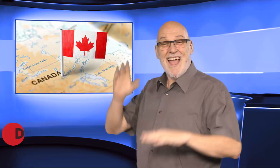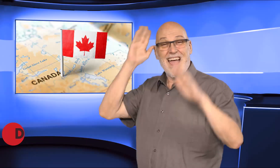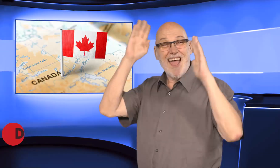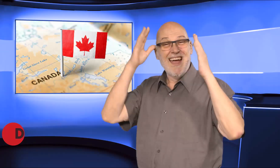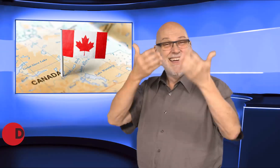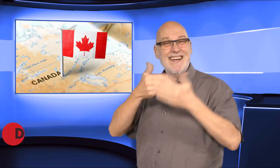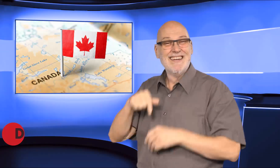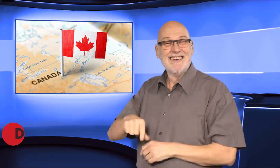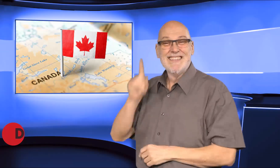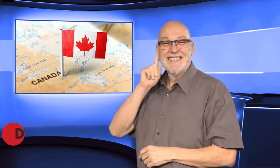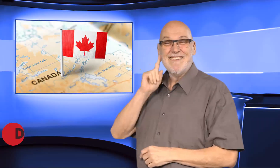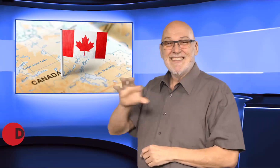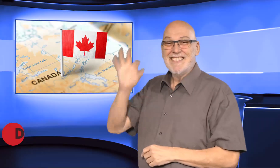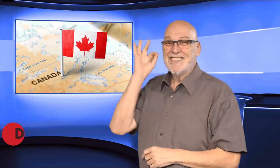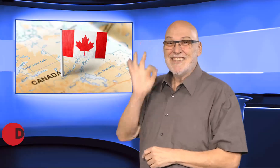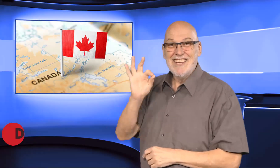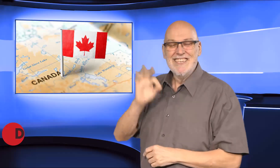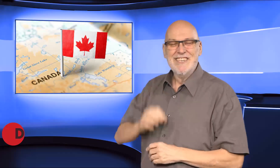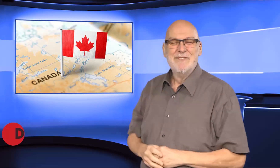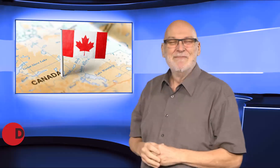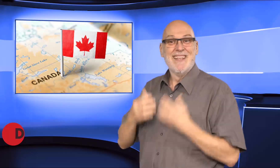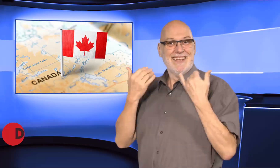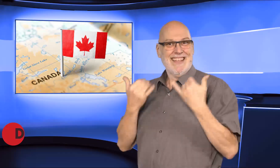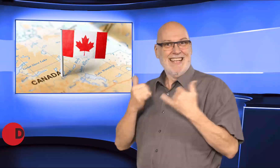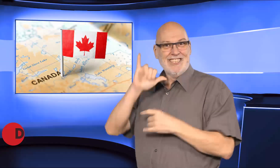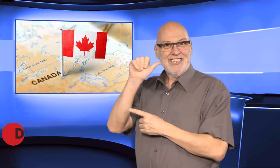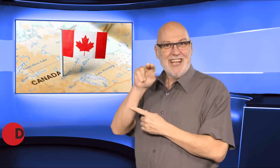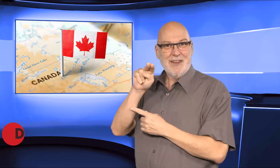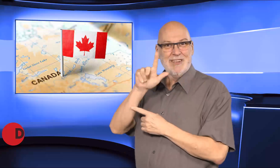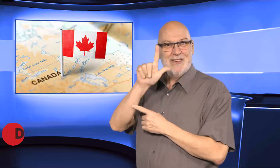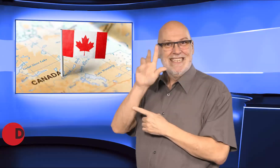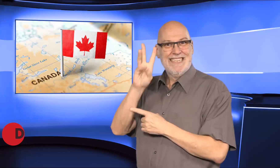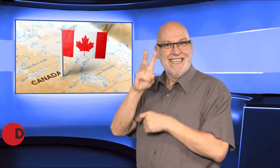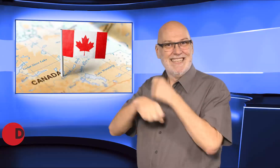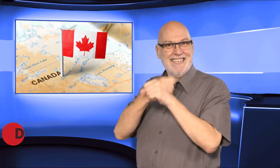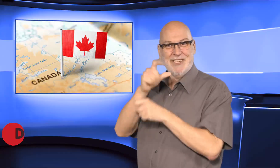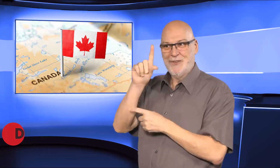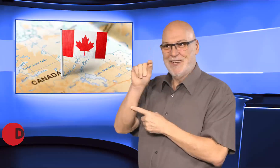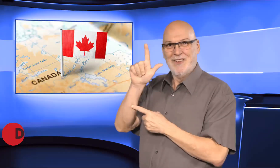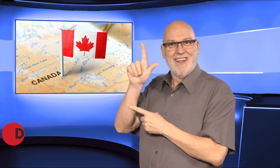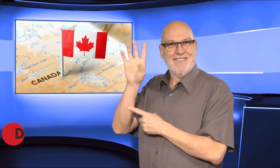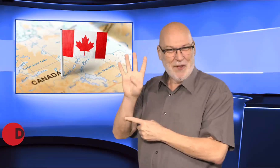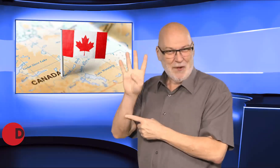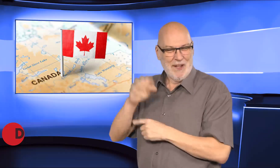[ANSELMO]: Hello! This is DeafDots, 26 January 2024.